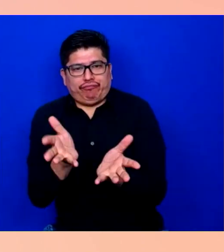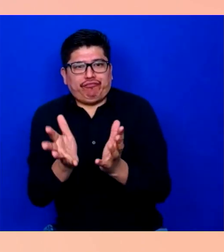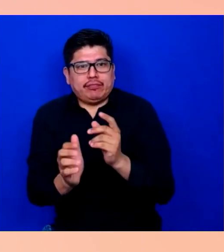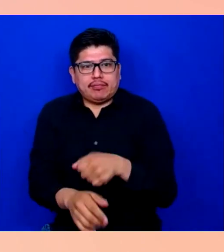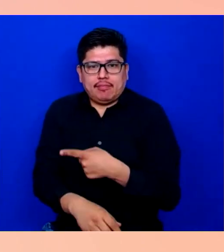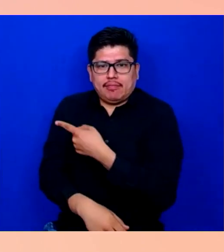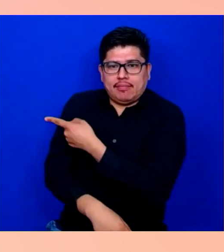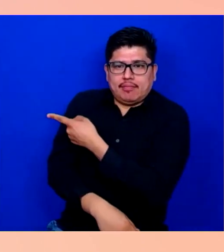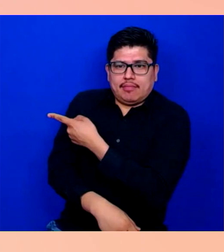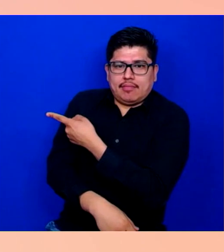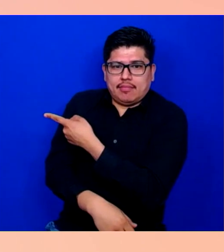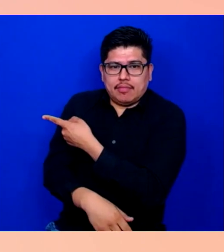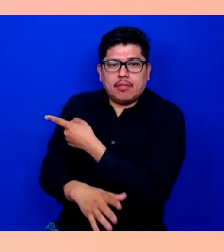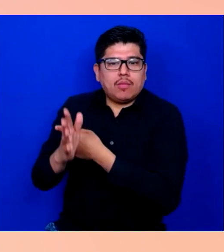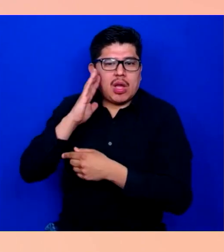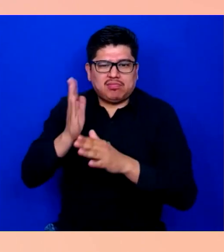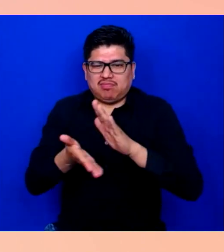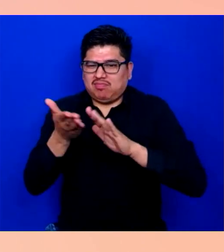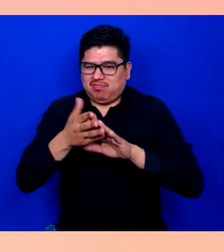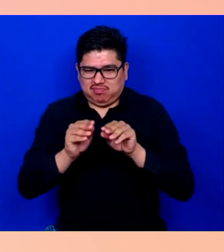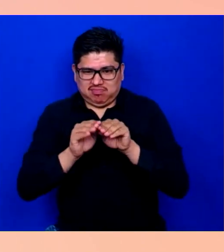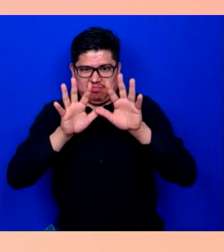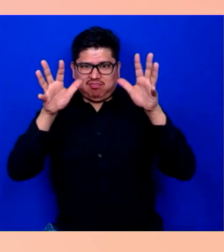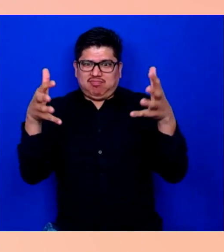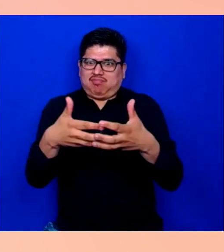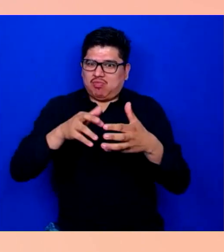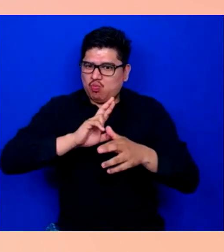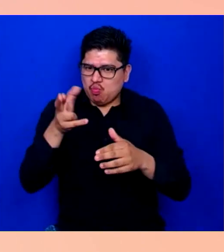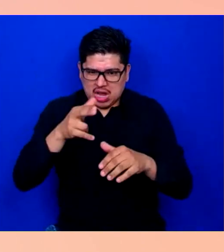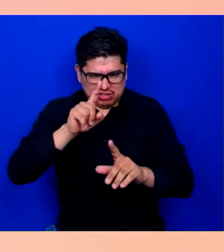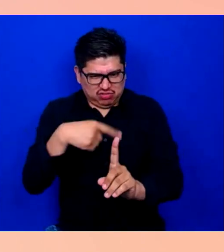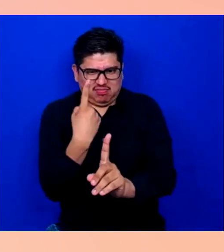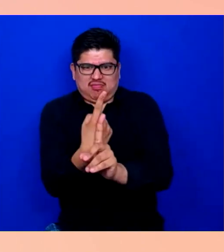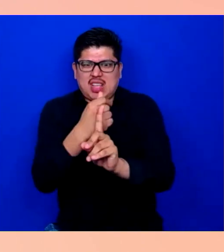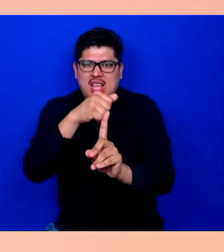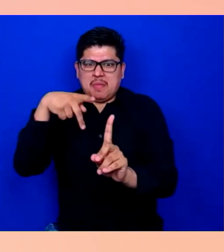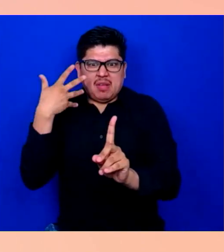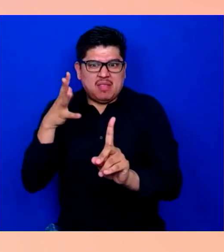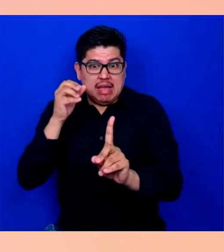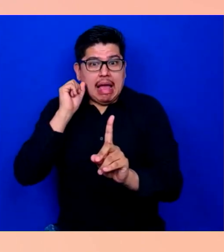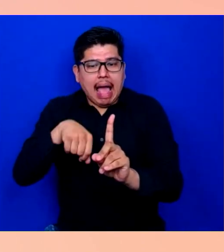it isn't tied to just one application, so you can build one of these to work with discord or Slack too.